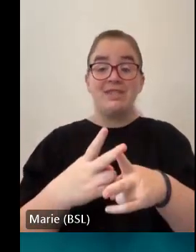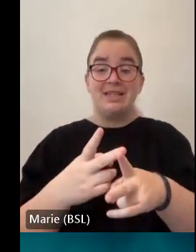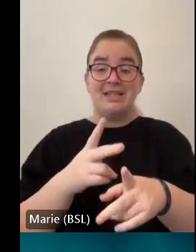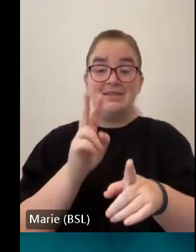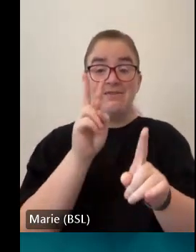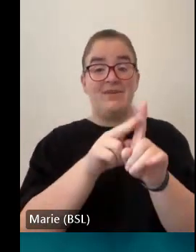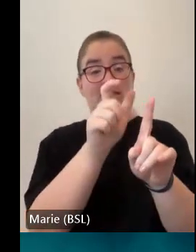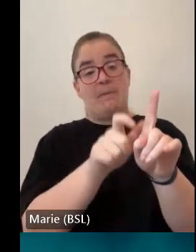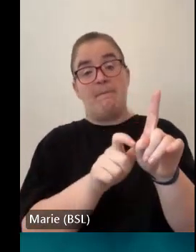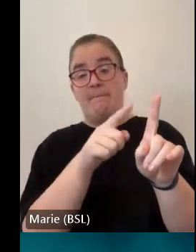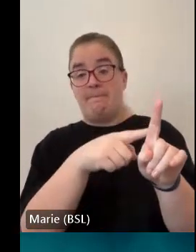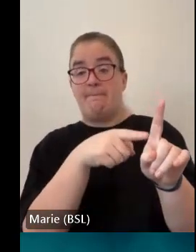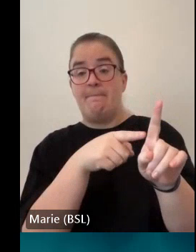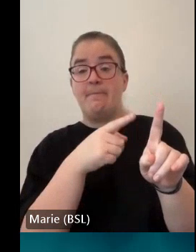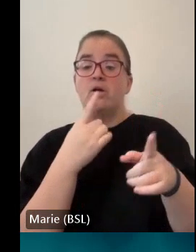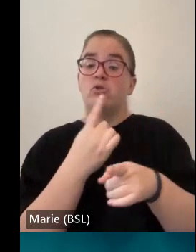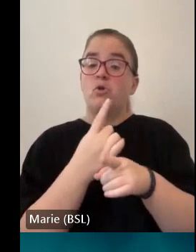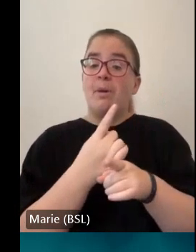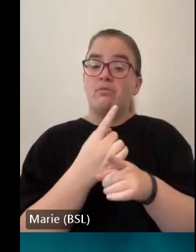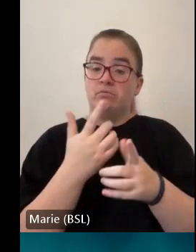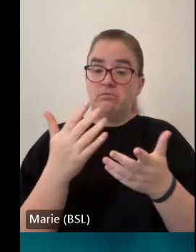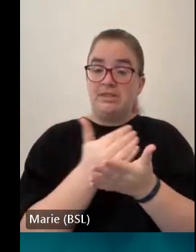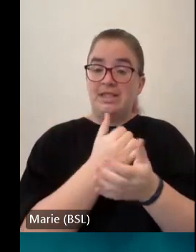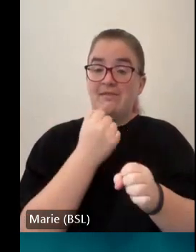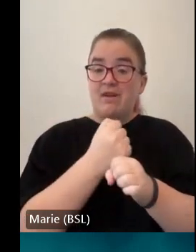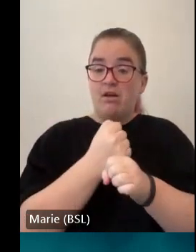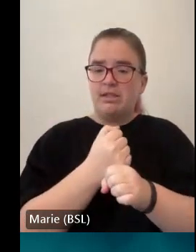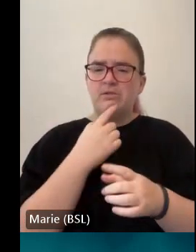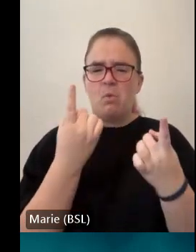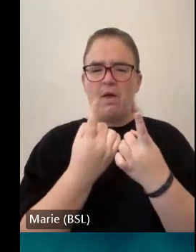the things that we need to do is break that spell, because often